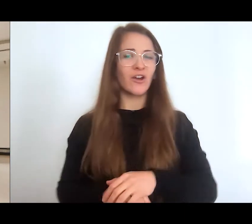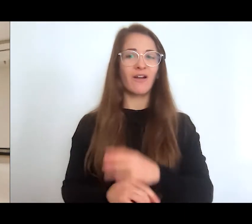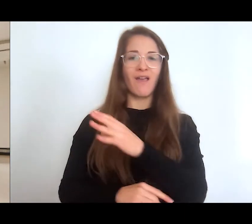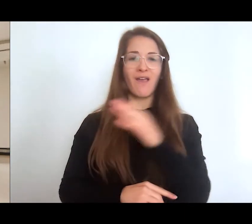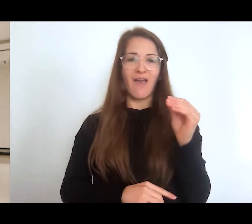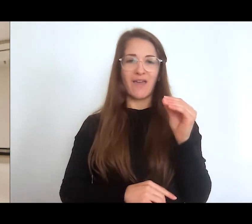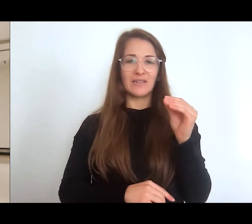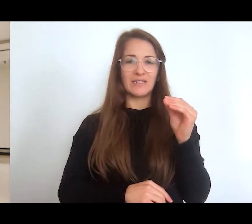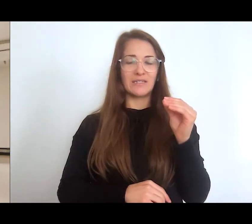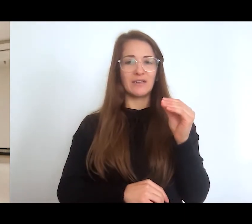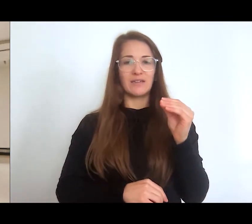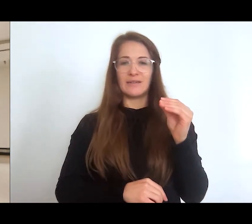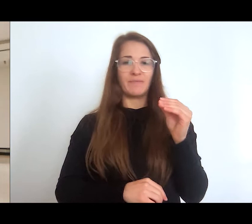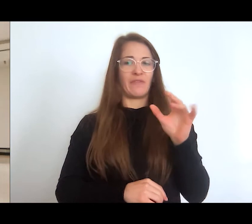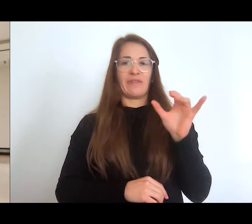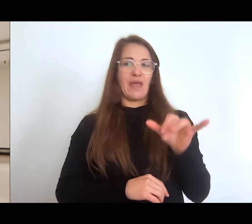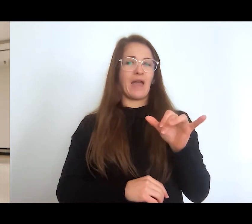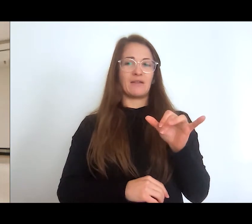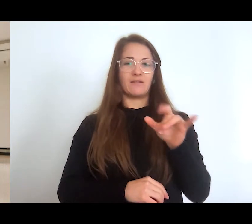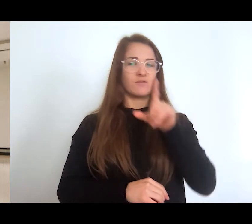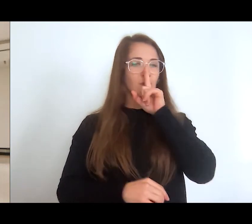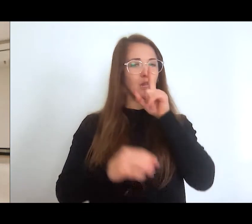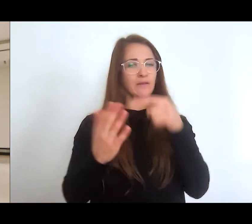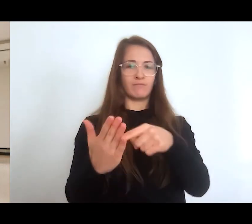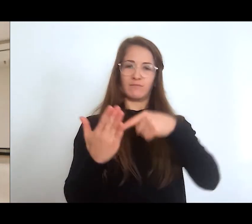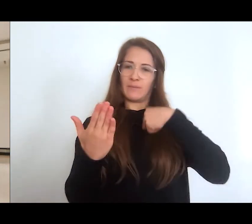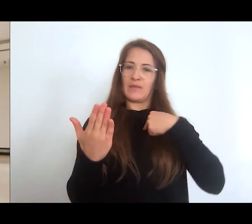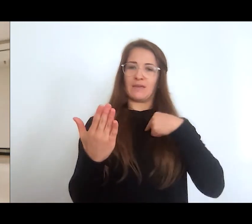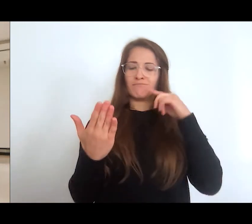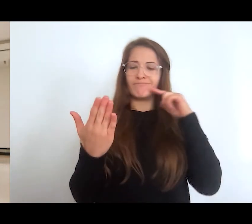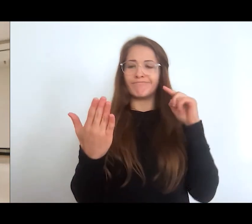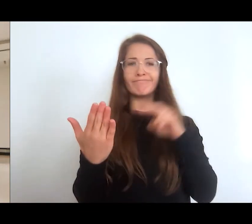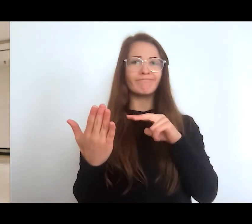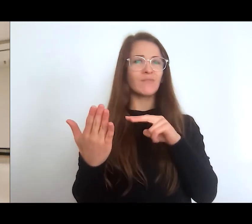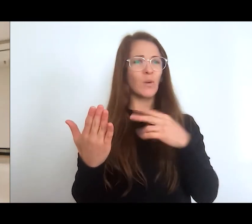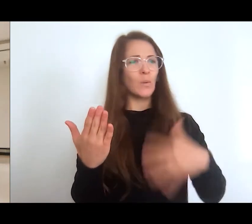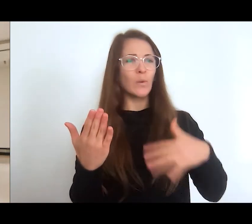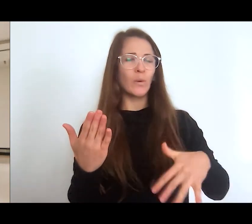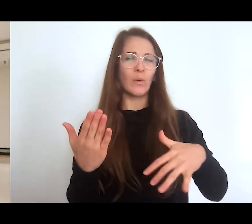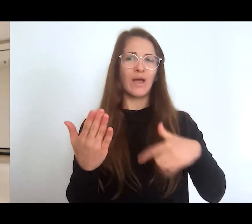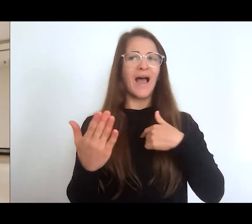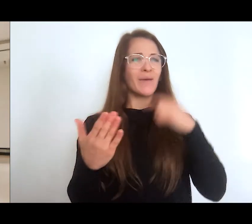PEOPLE WHO WORK THERE AND THAT REALLY SHOWED ME THAT WAS NOT